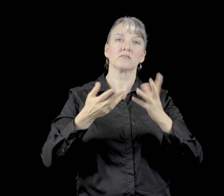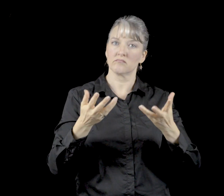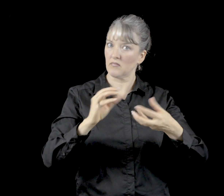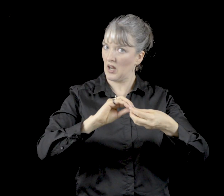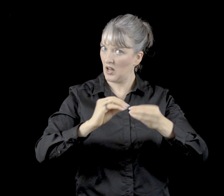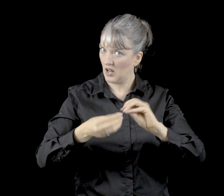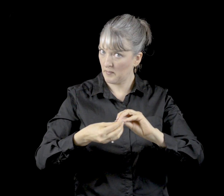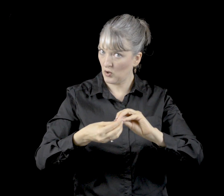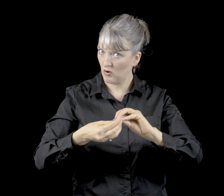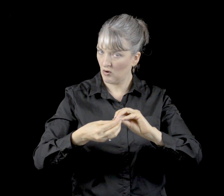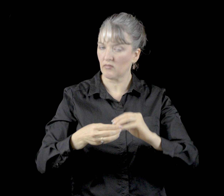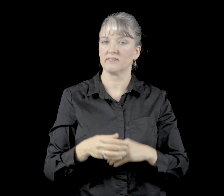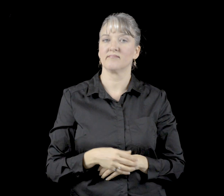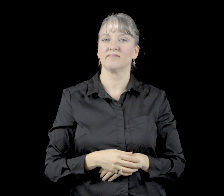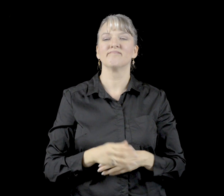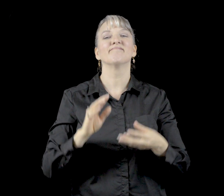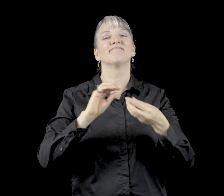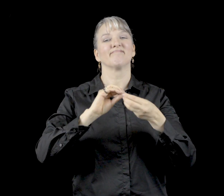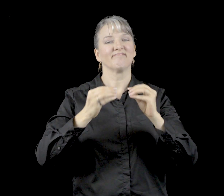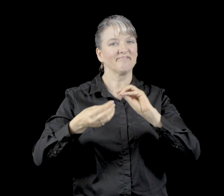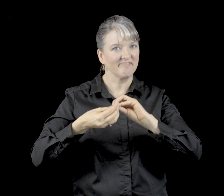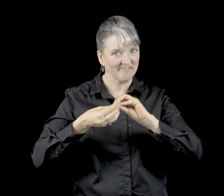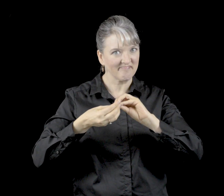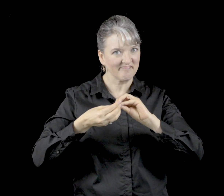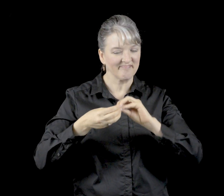Or figure, estimate... Or tote, amount..numbers.